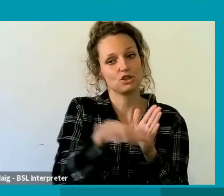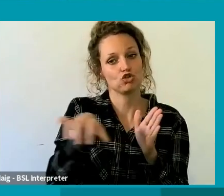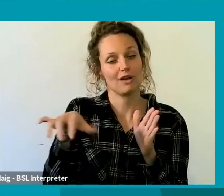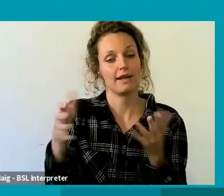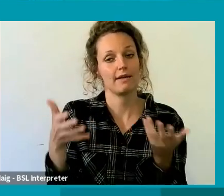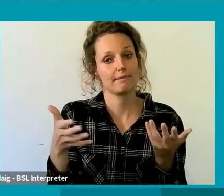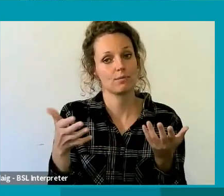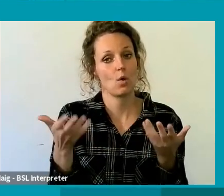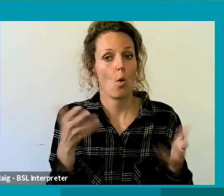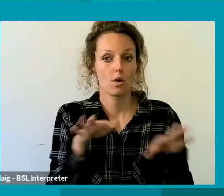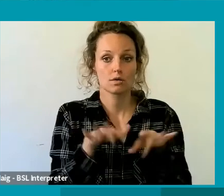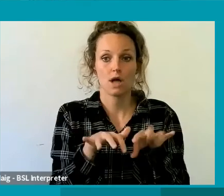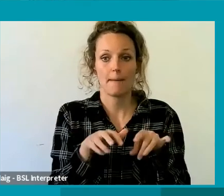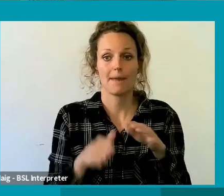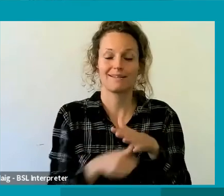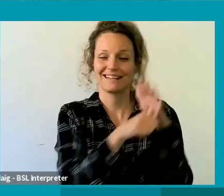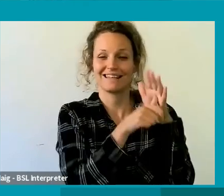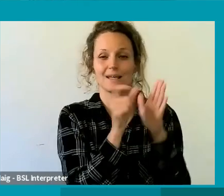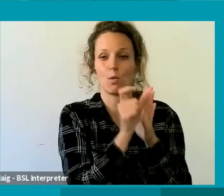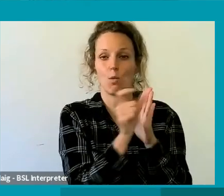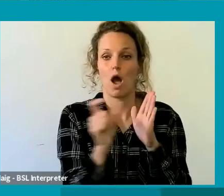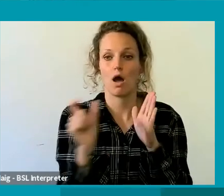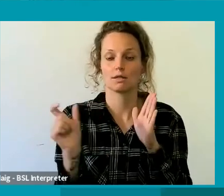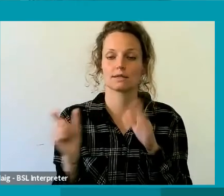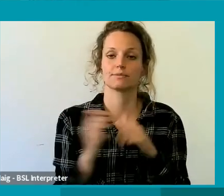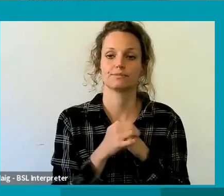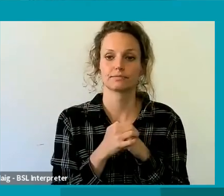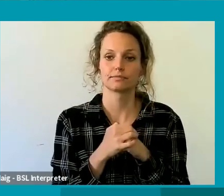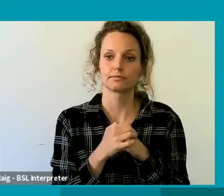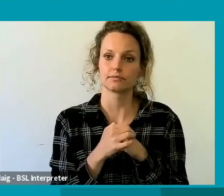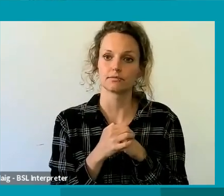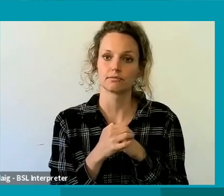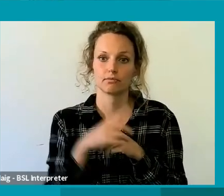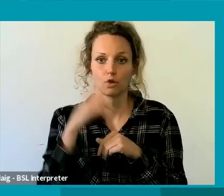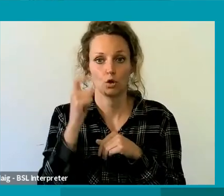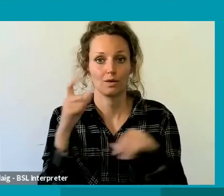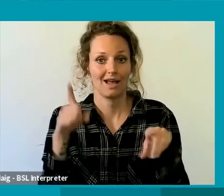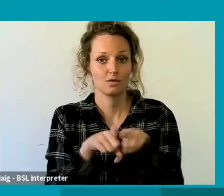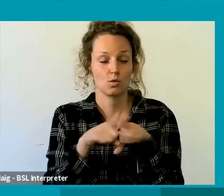you can also search via. Let's see. Well, there's the standard sort